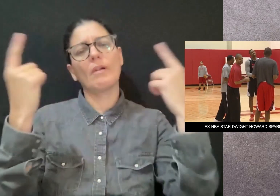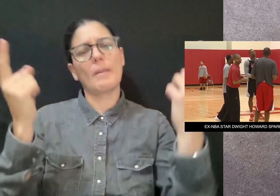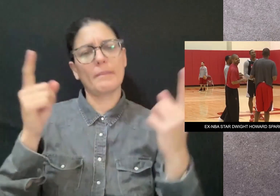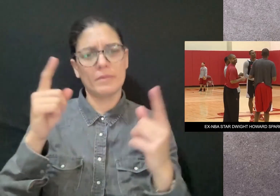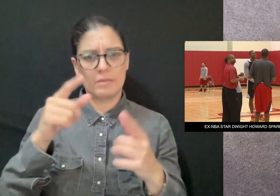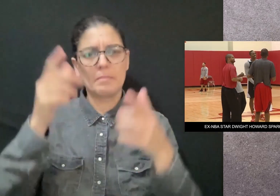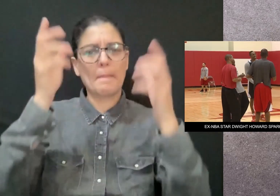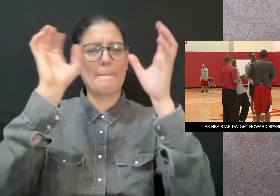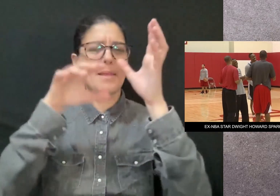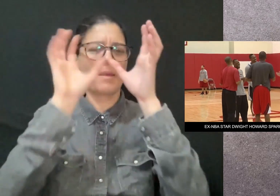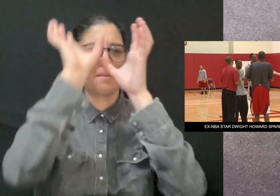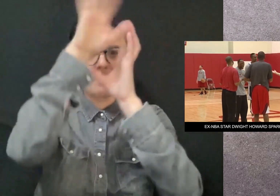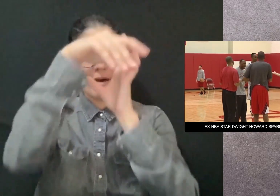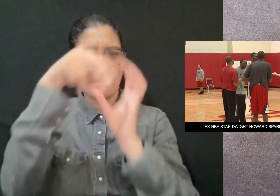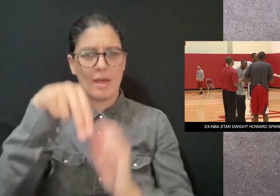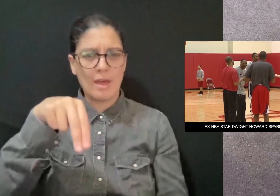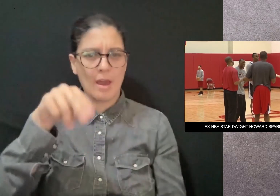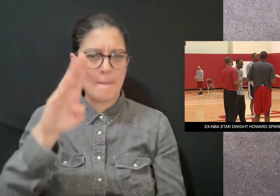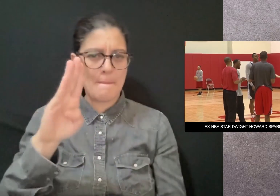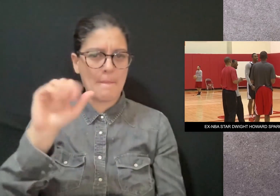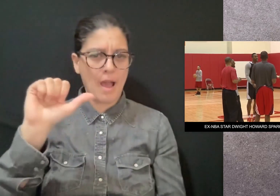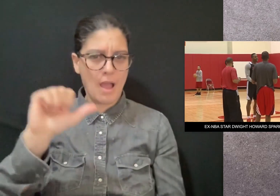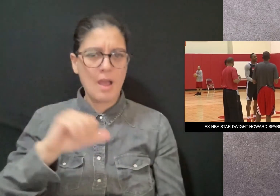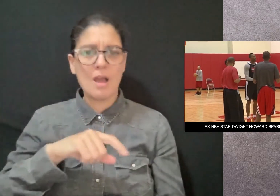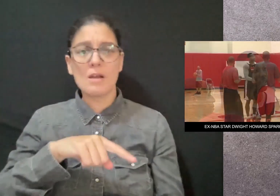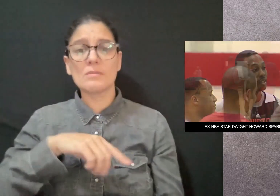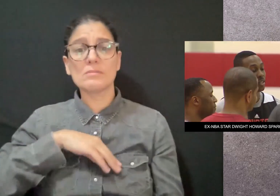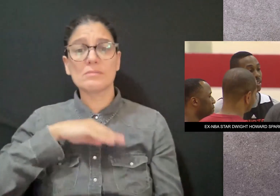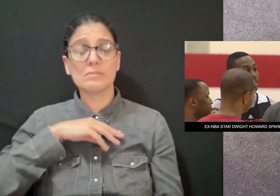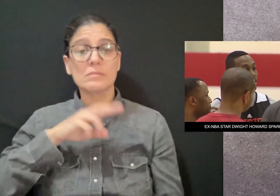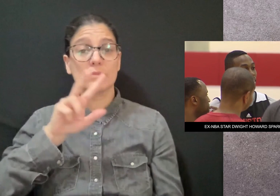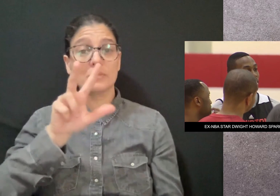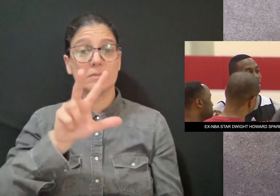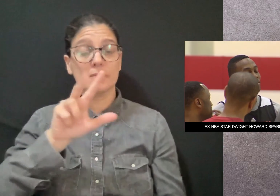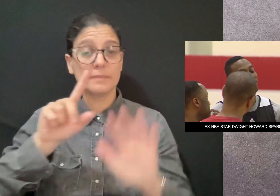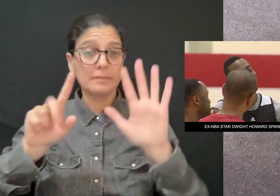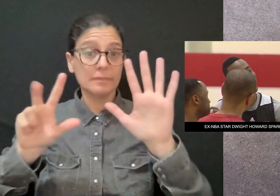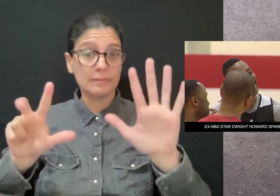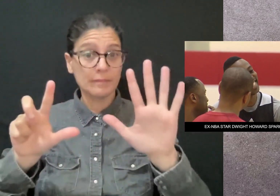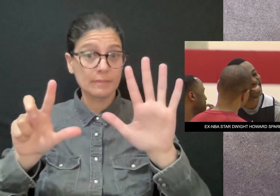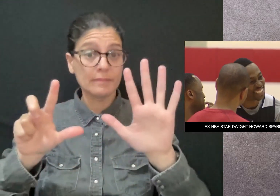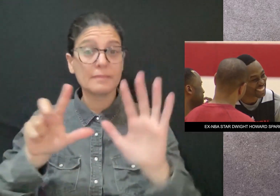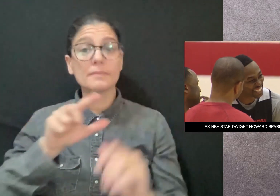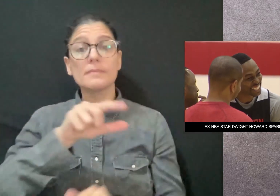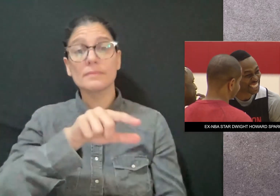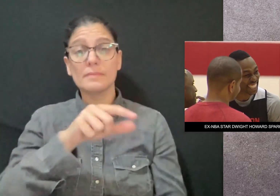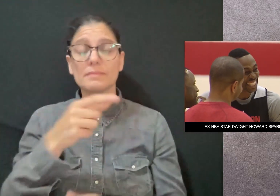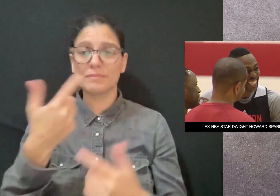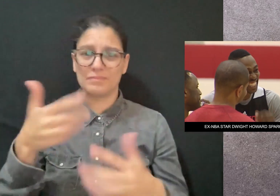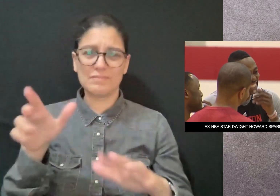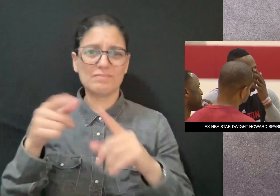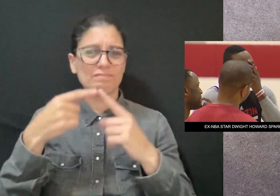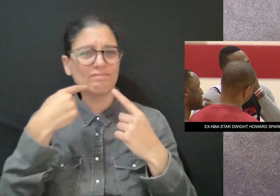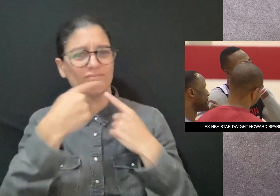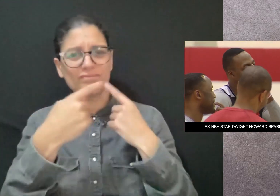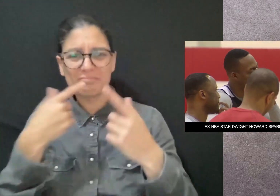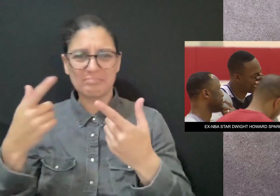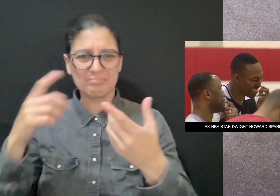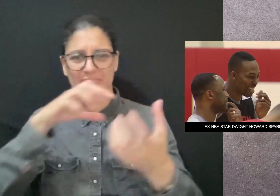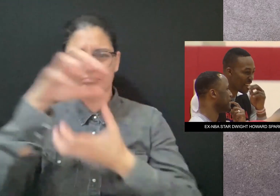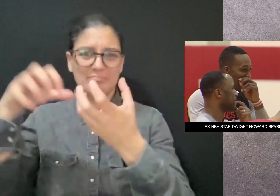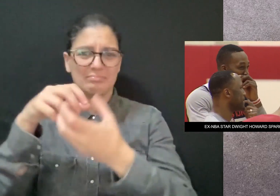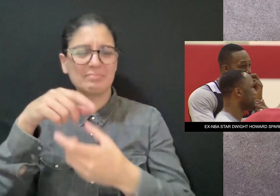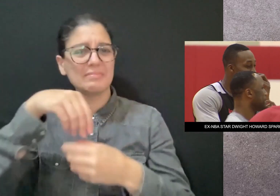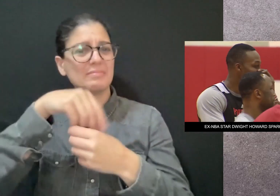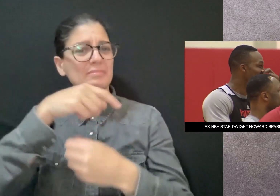37-year-old former NBA star Dwight Howard sparked backlash in China after calling Taiwan